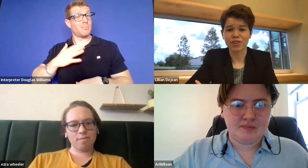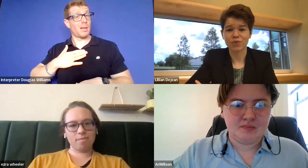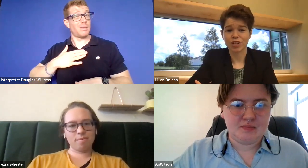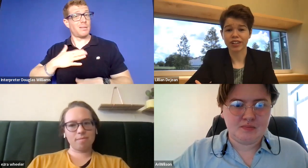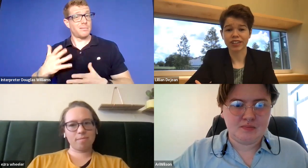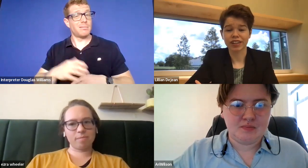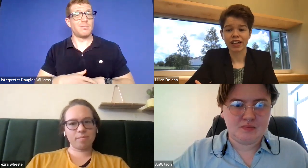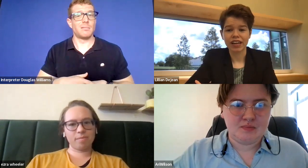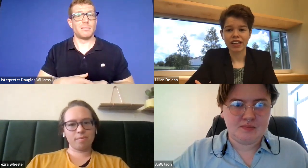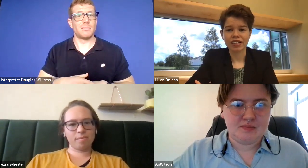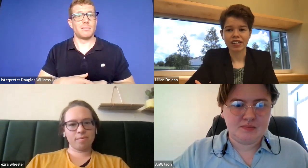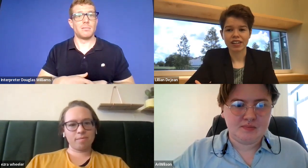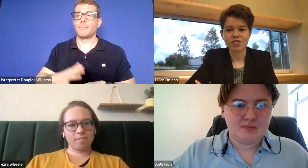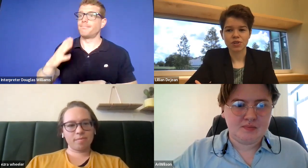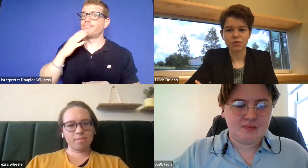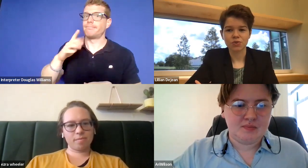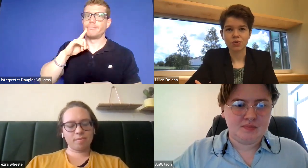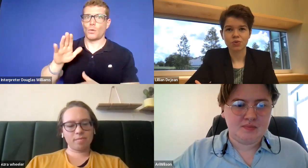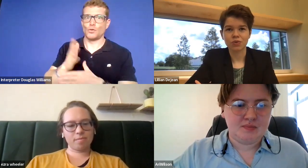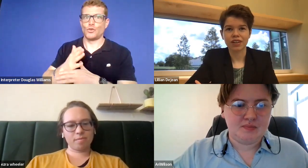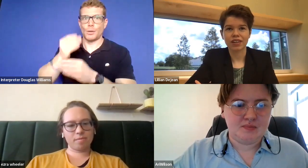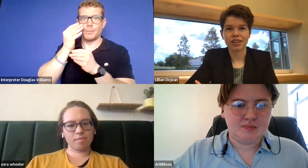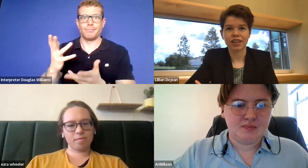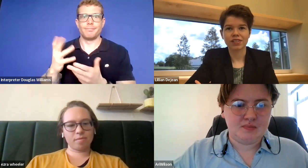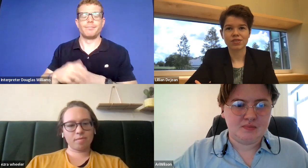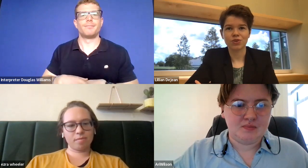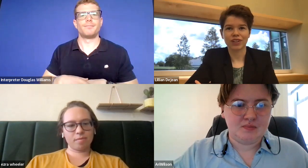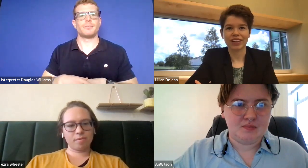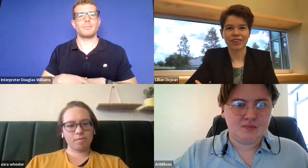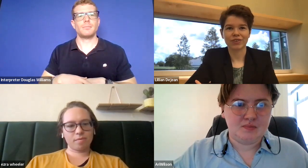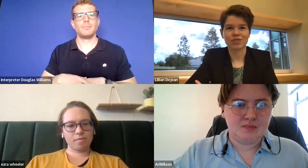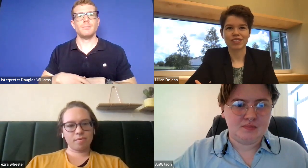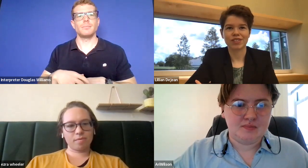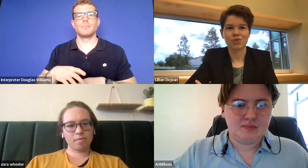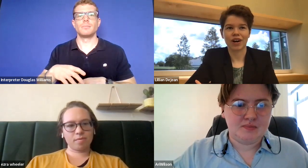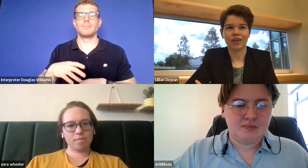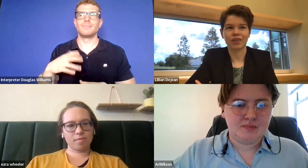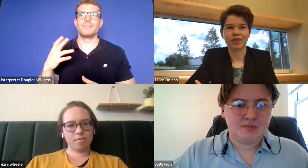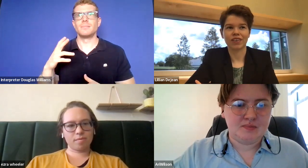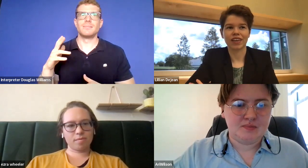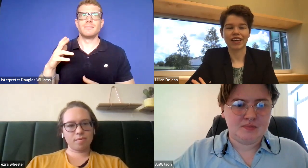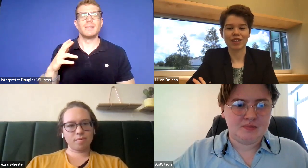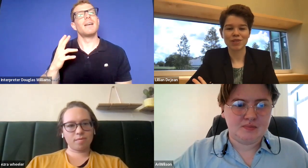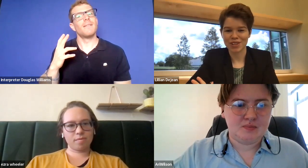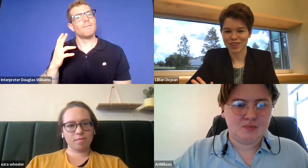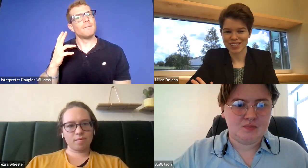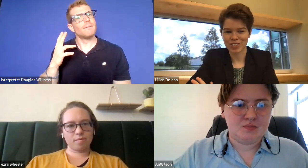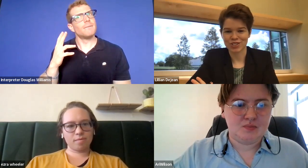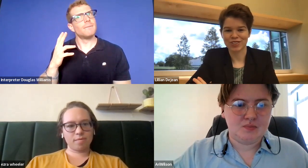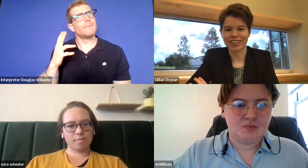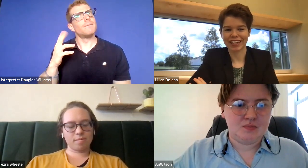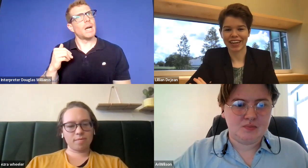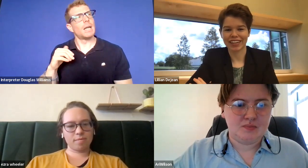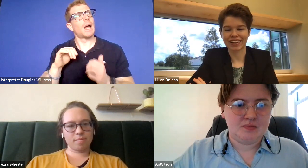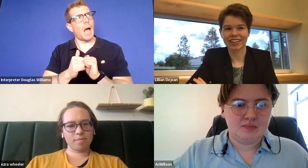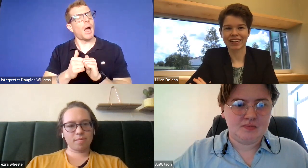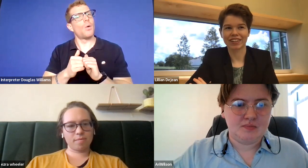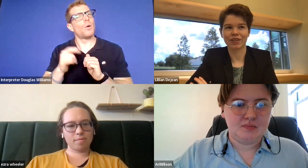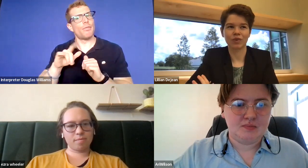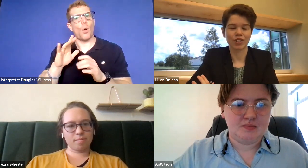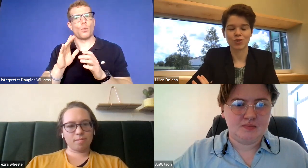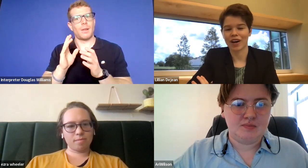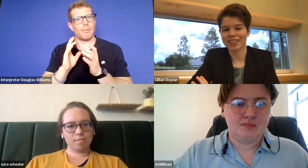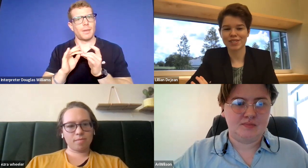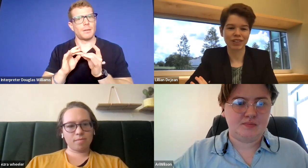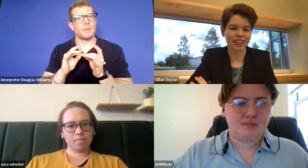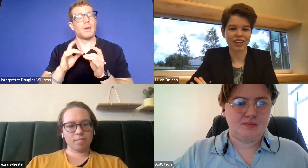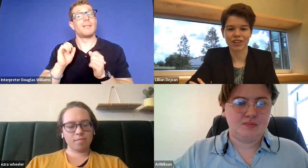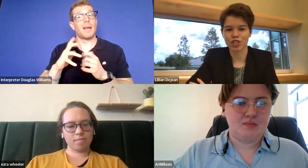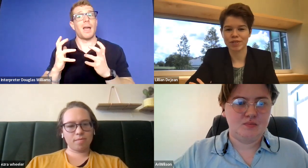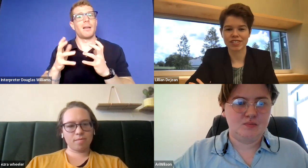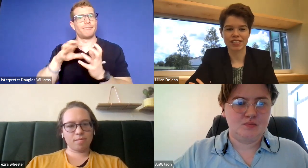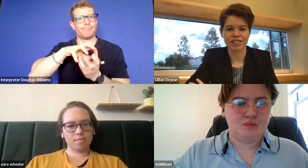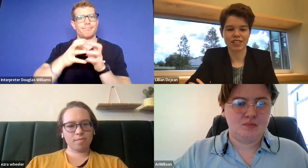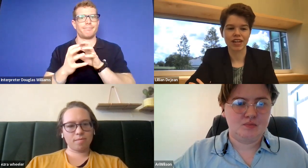Thank you for sharing it. it's so it's so funny how those things, while they can be so intersectional, And they can, you know, intertwine disability and your LGBT identity.